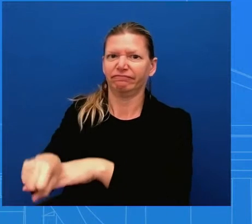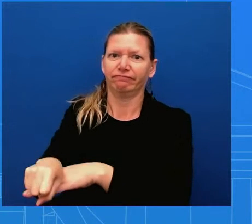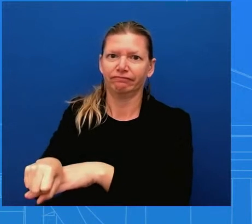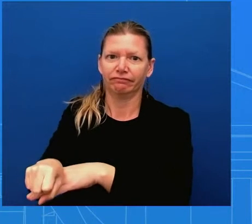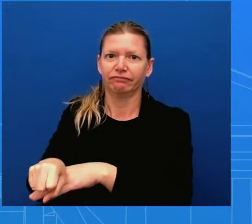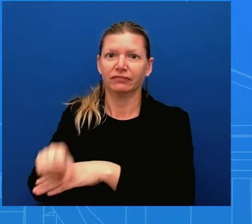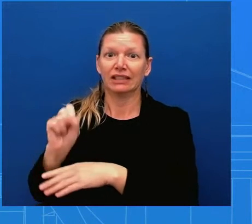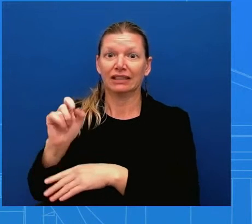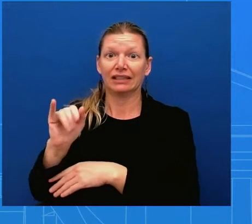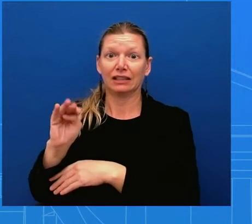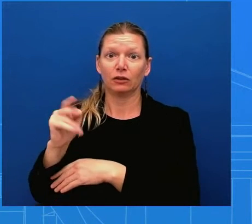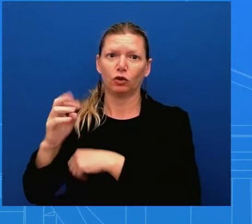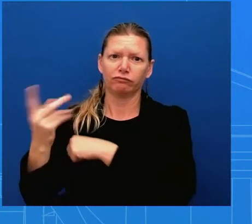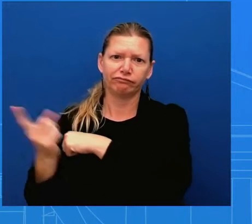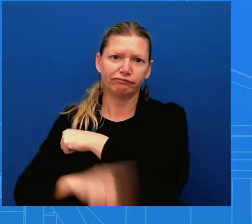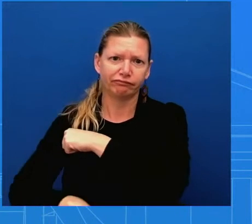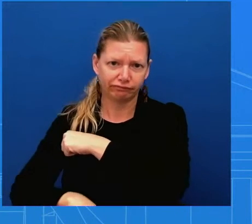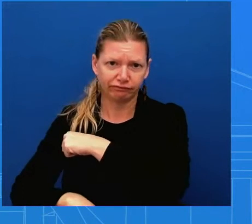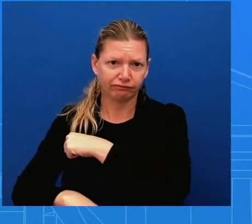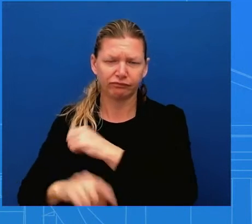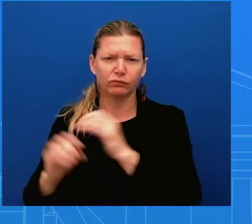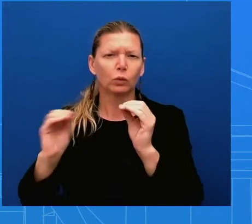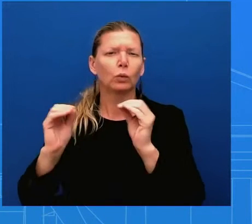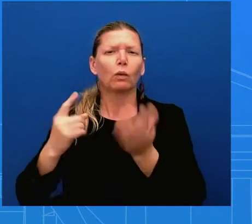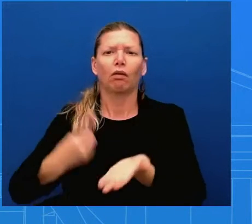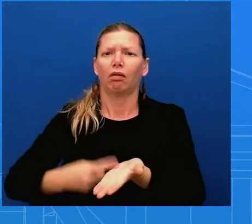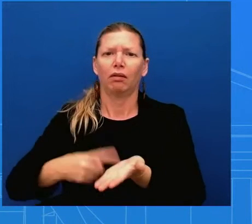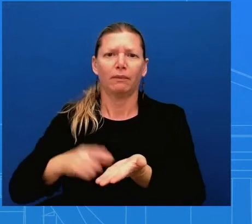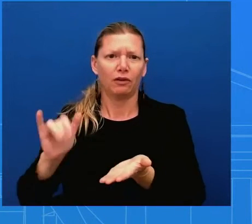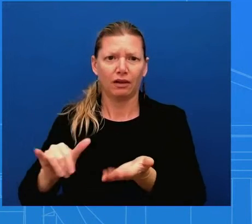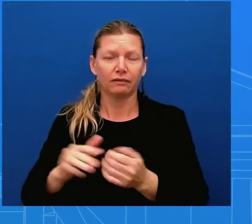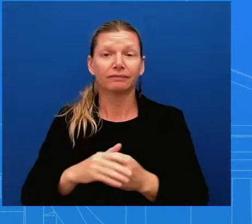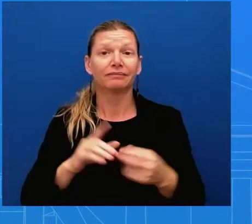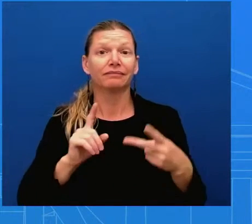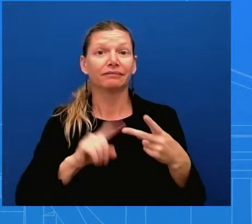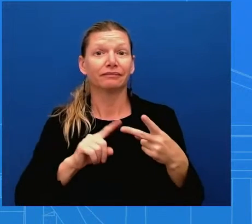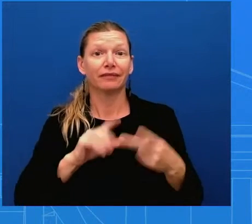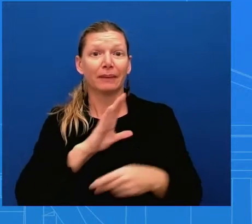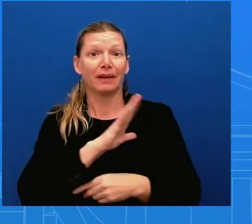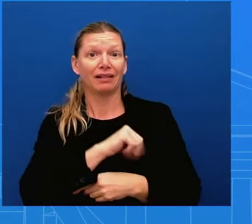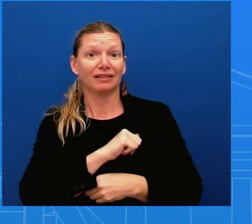The death and trauma they've endured are unimaginable. Their pain and suffering are immense.